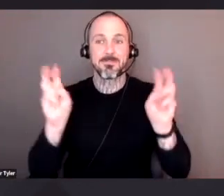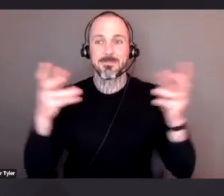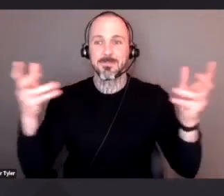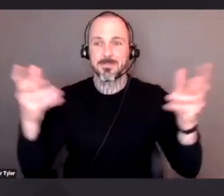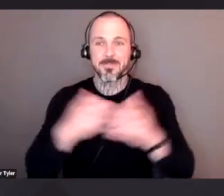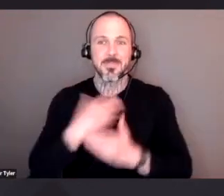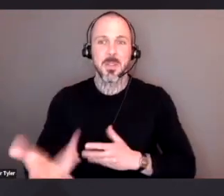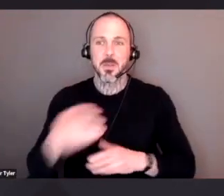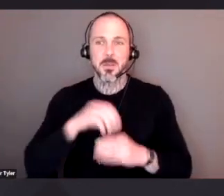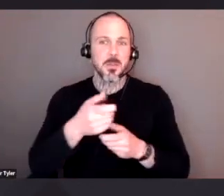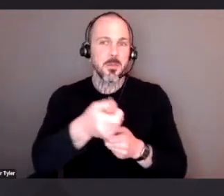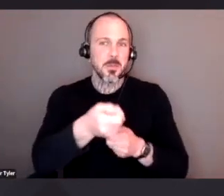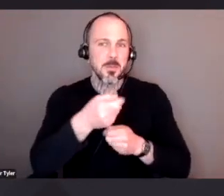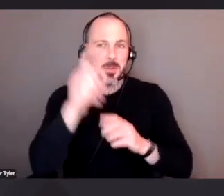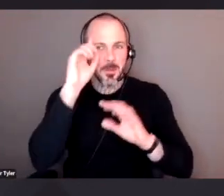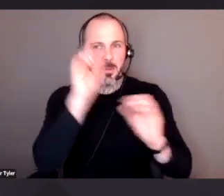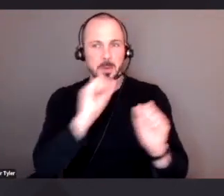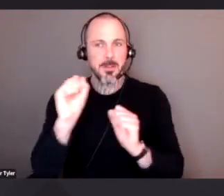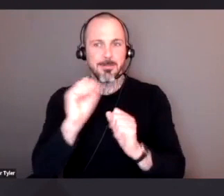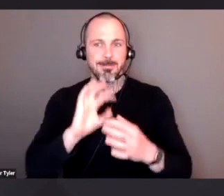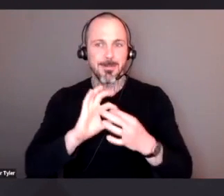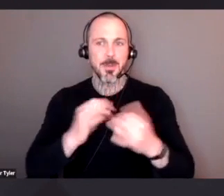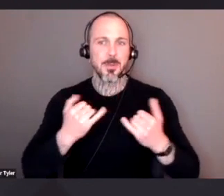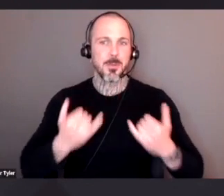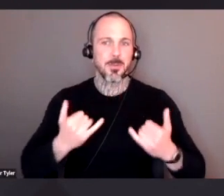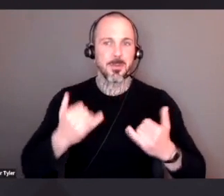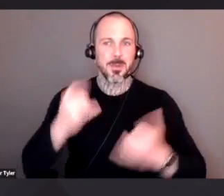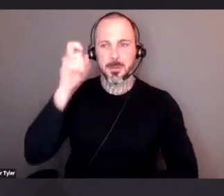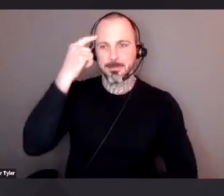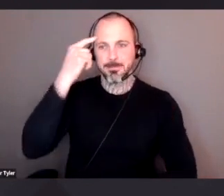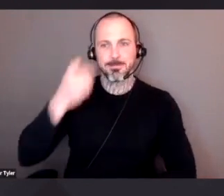I'm the national trainer at CASE, and I have the honour of being your moderator for today.